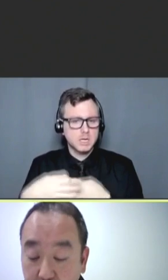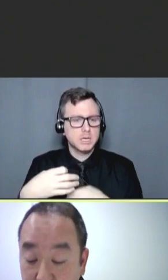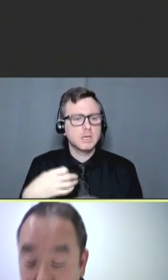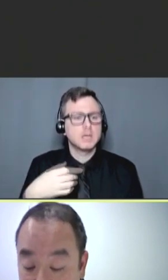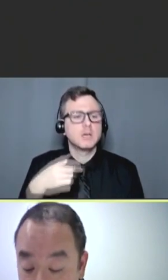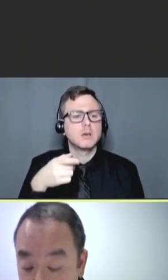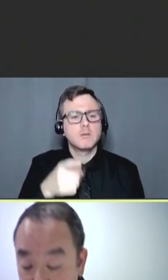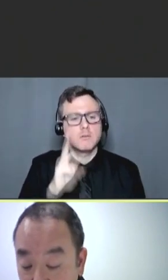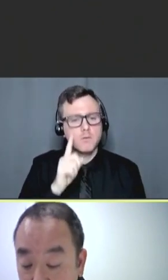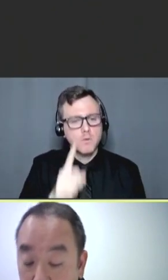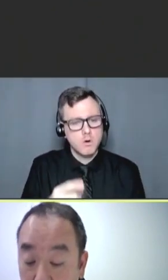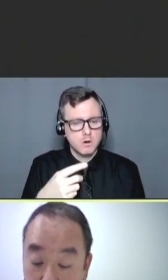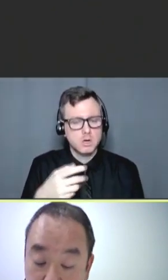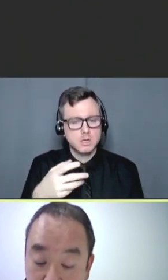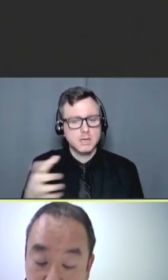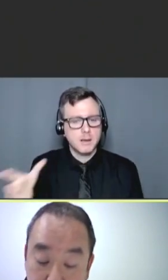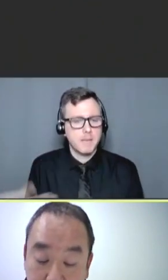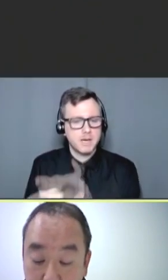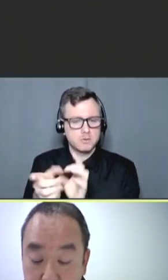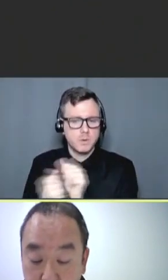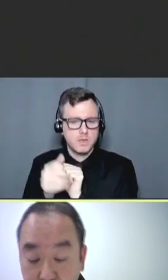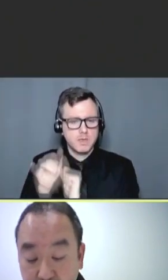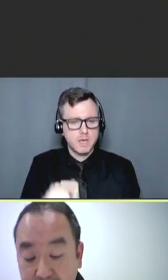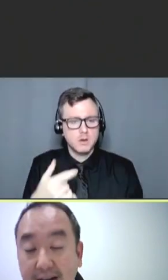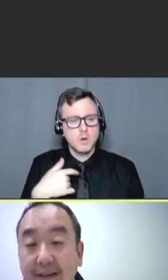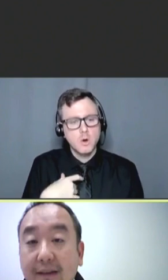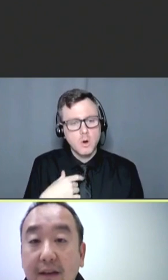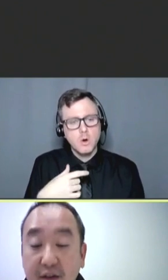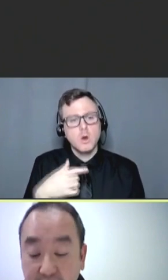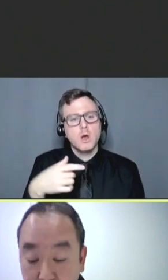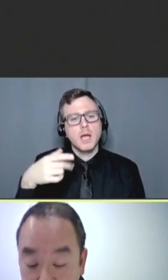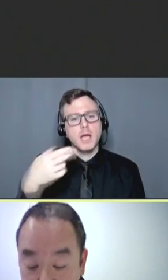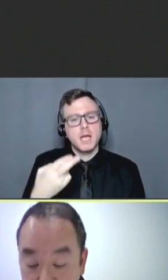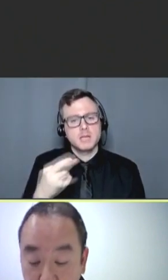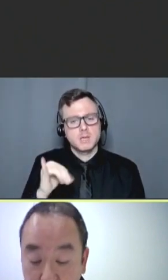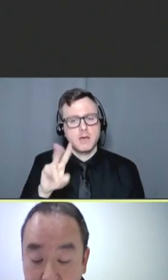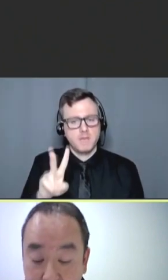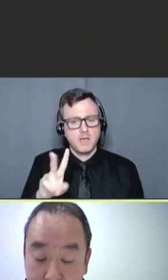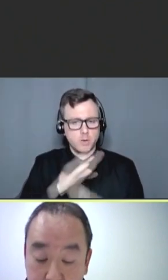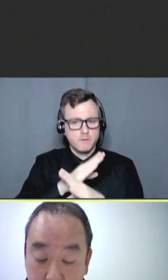are undergoing transition, or HIV pre-exposure prophylaxis, HIV prevention with medications,